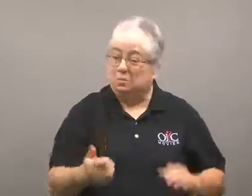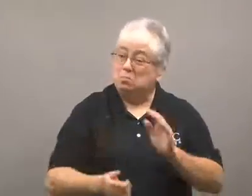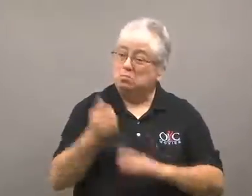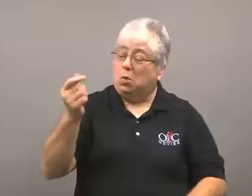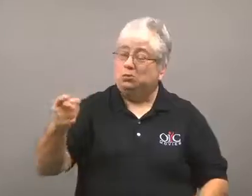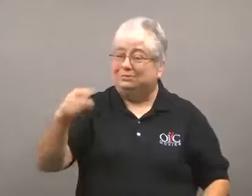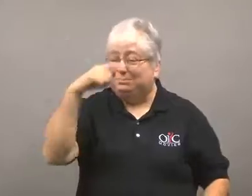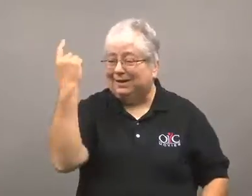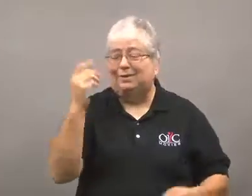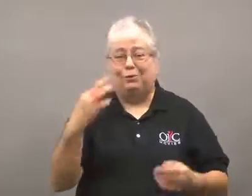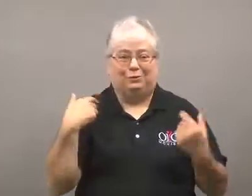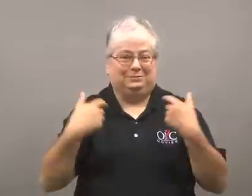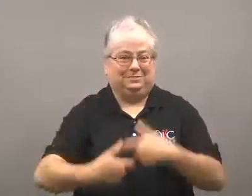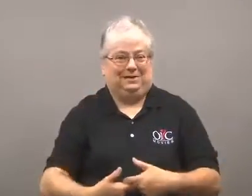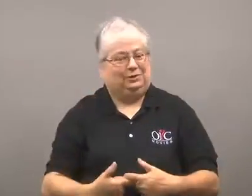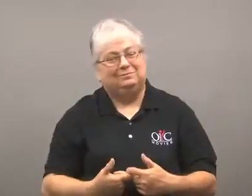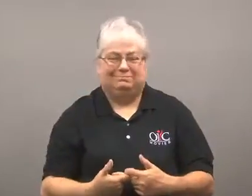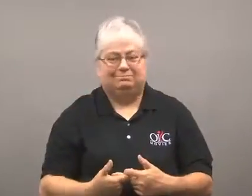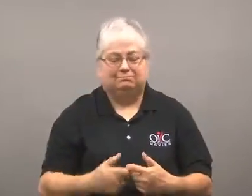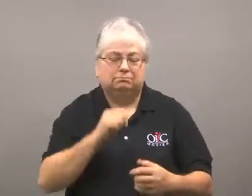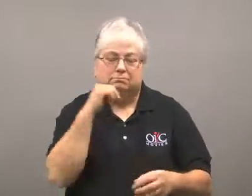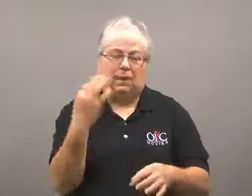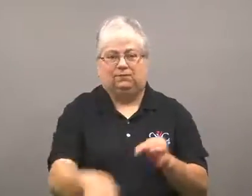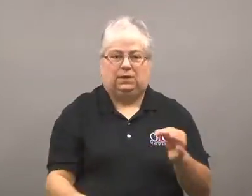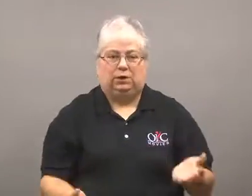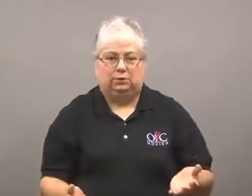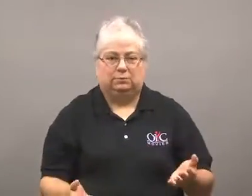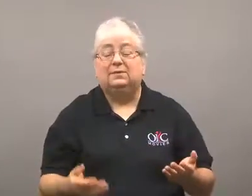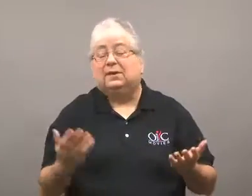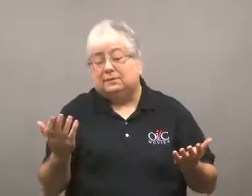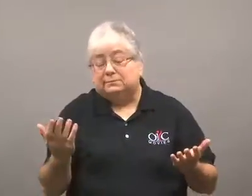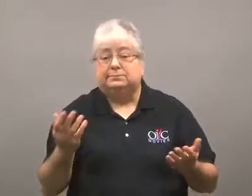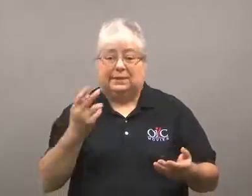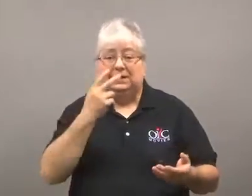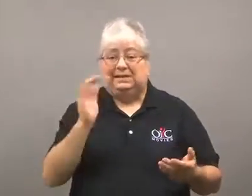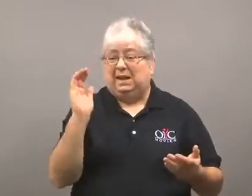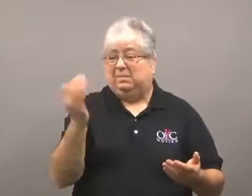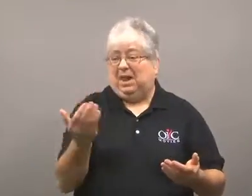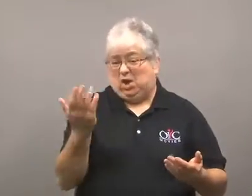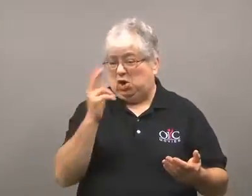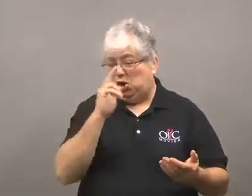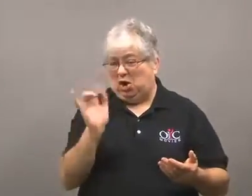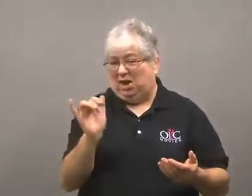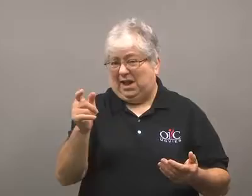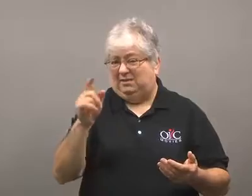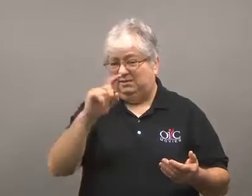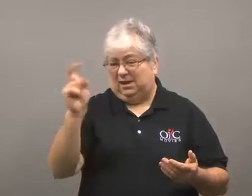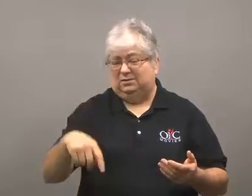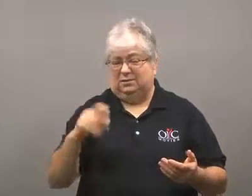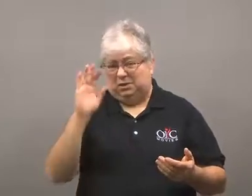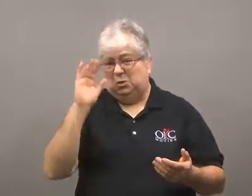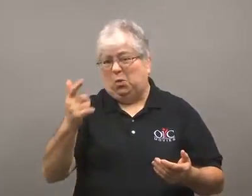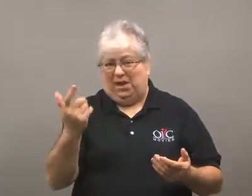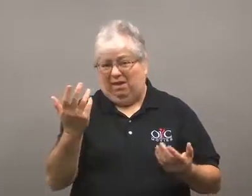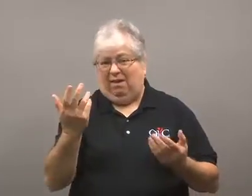The majority are black or Hispanic. The law was discriminatory.